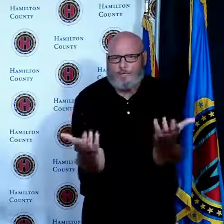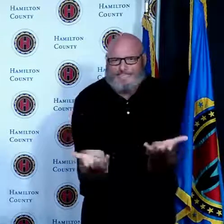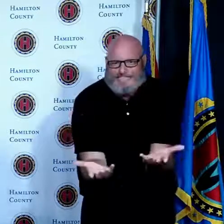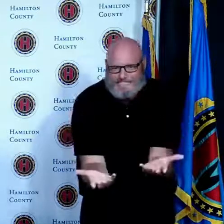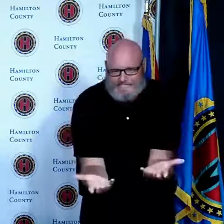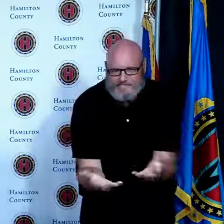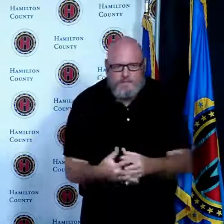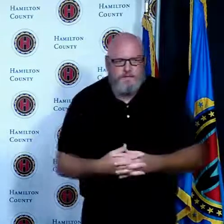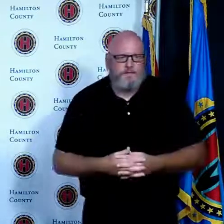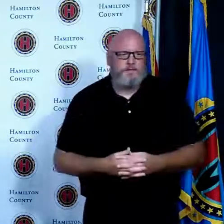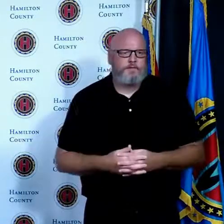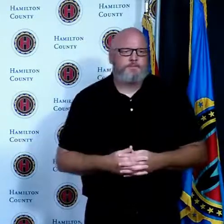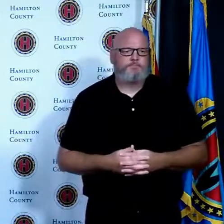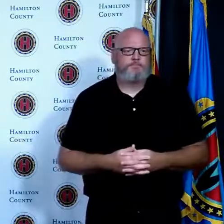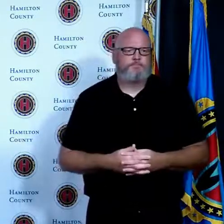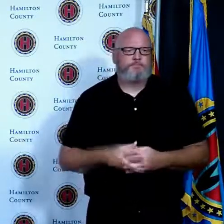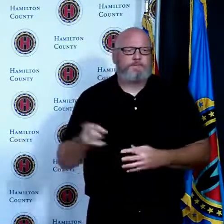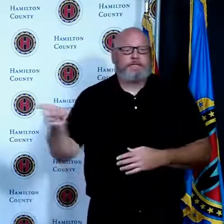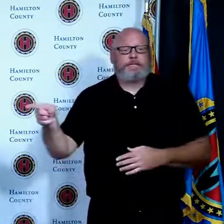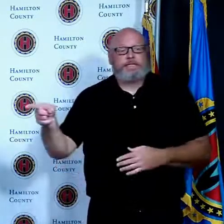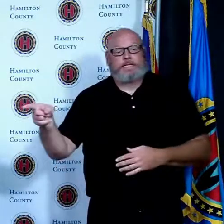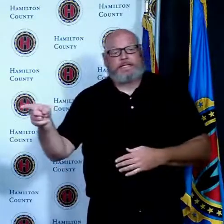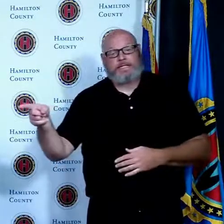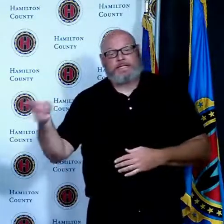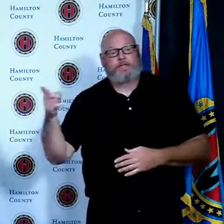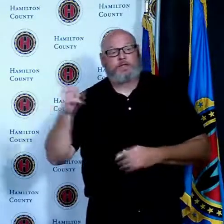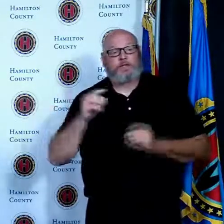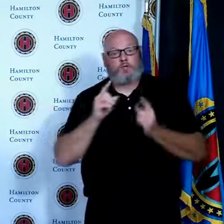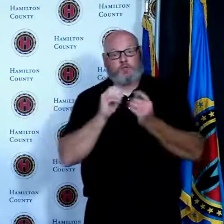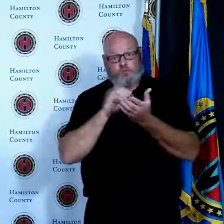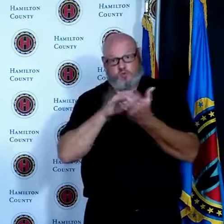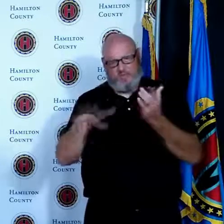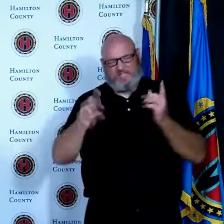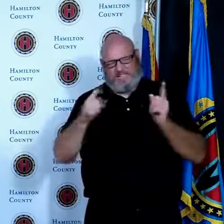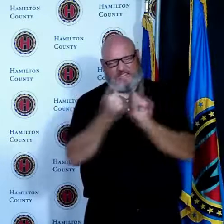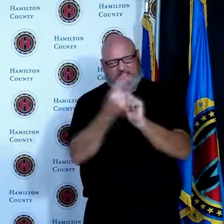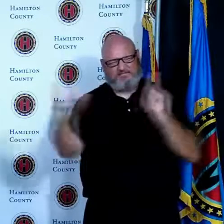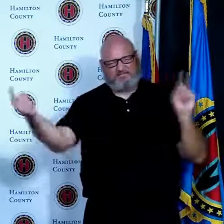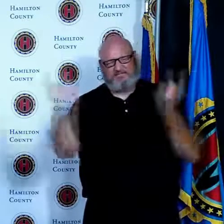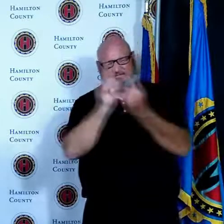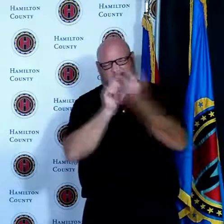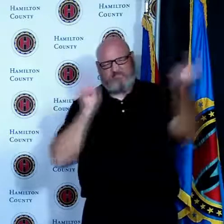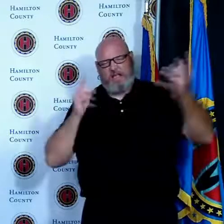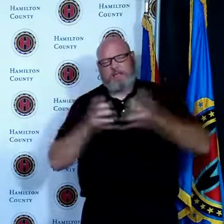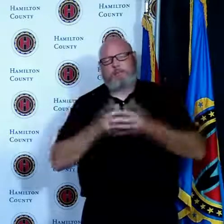students I realize in our county we have I believe in my jurisdiction which is Hamilton County outside of Cincinnati